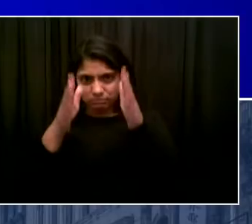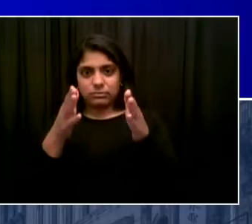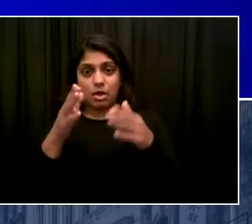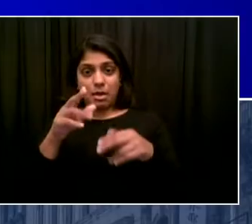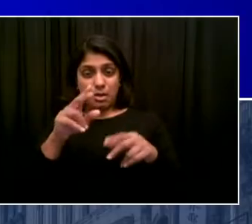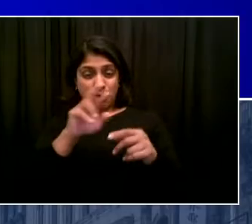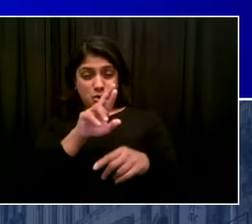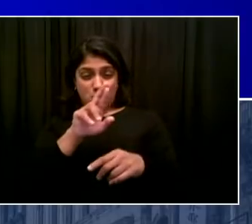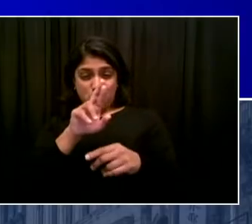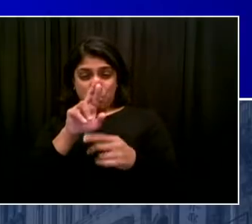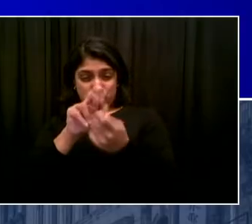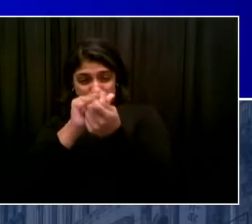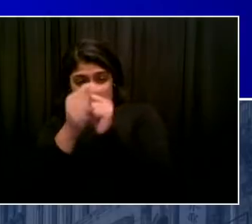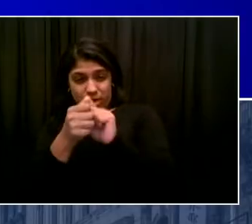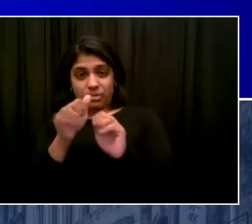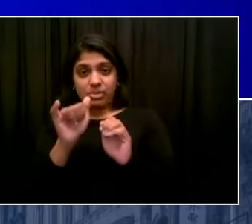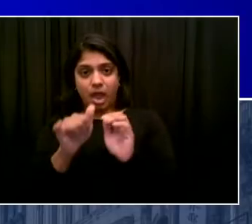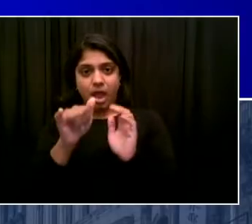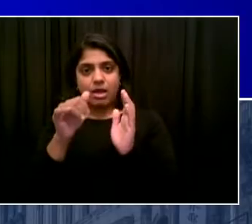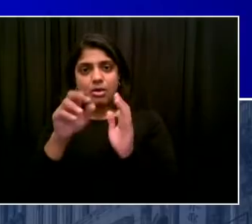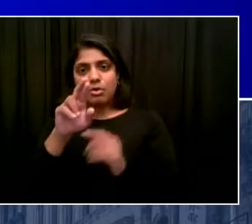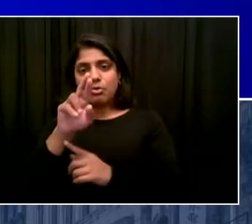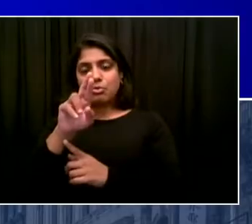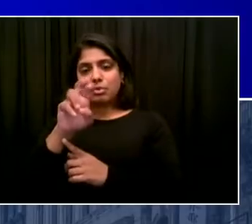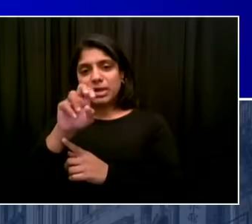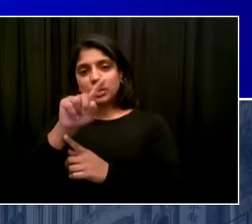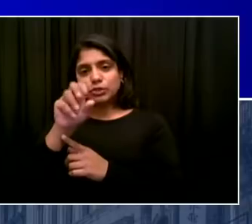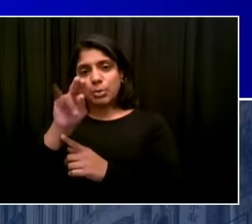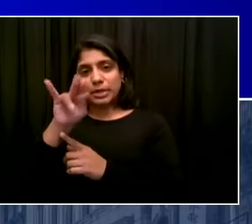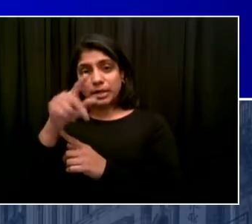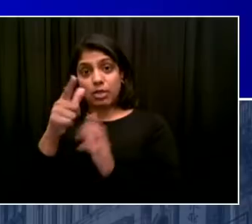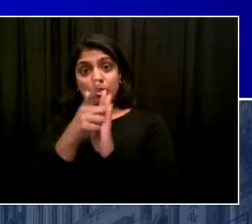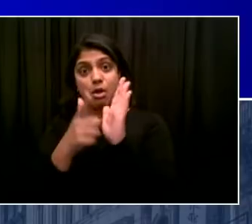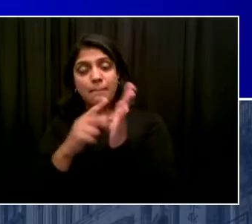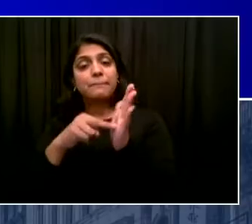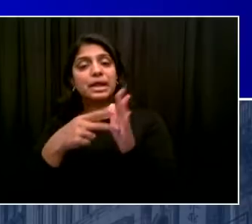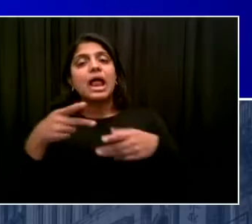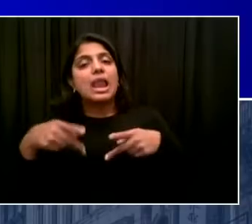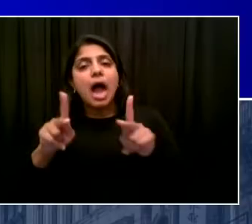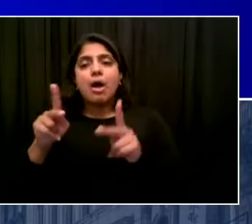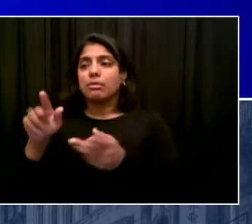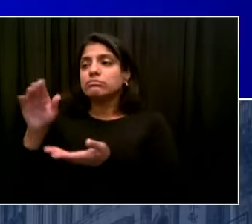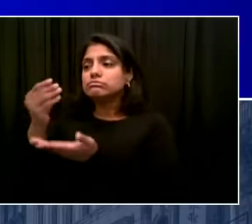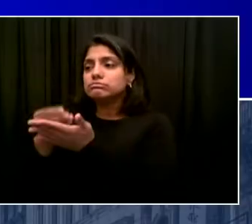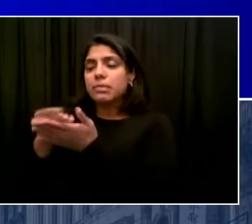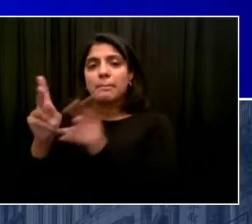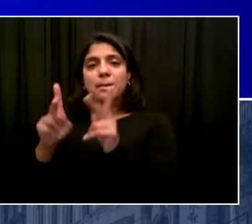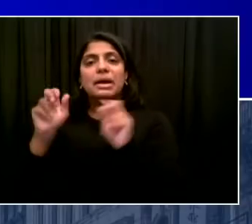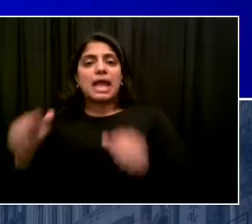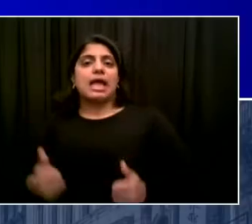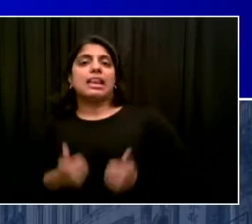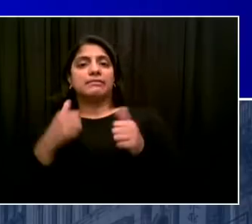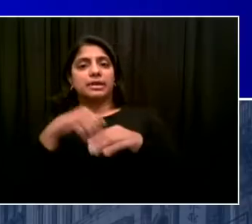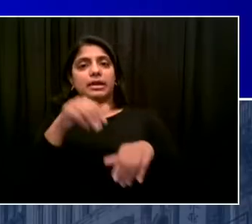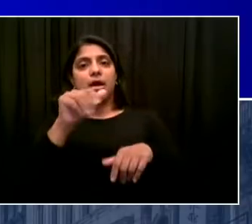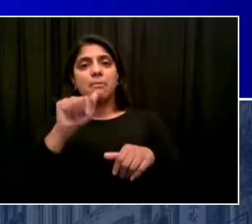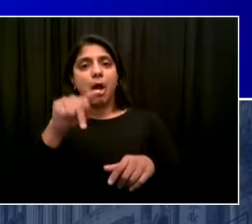YORKERS. MANDATORY